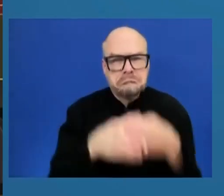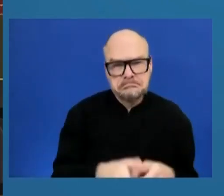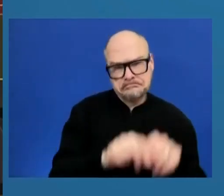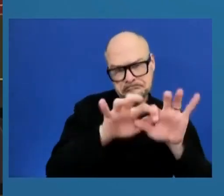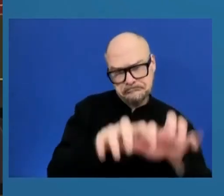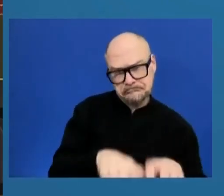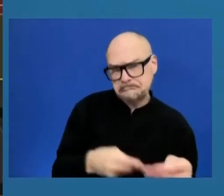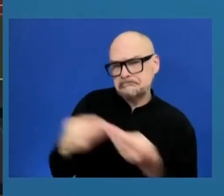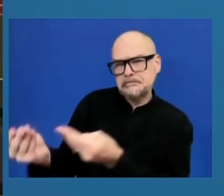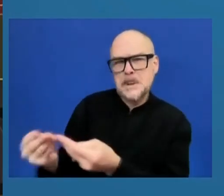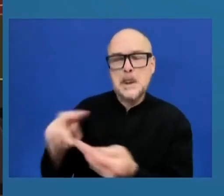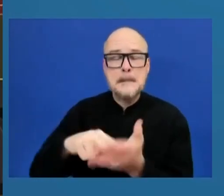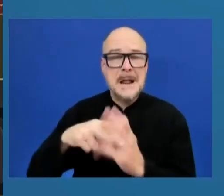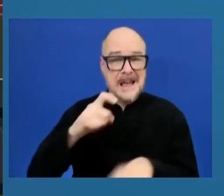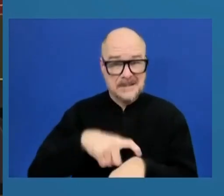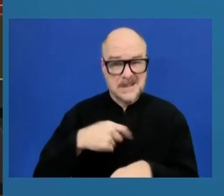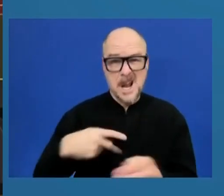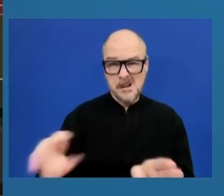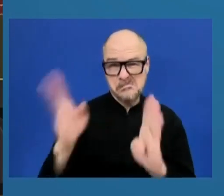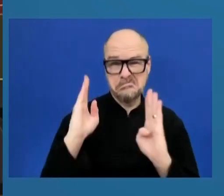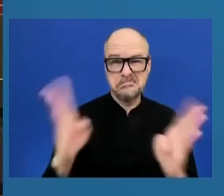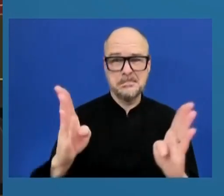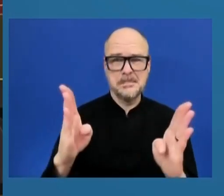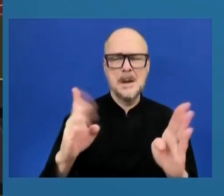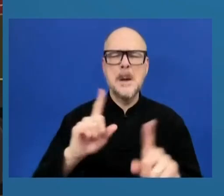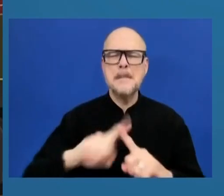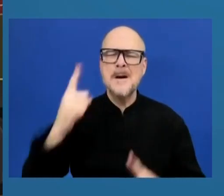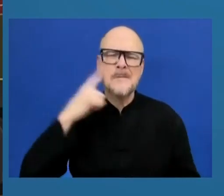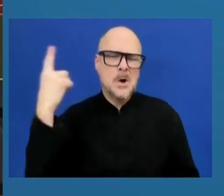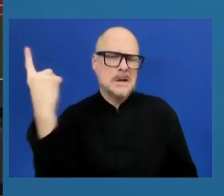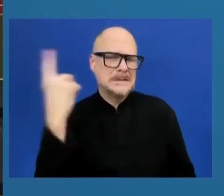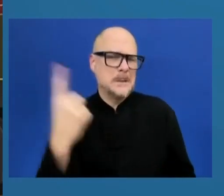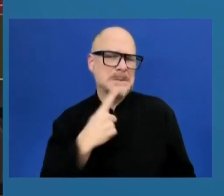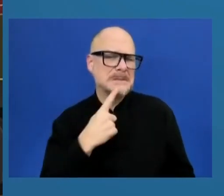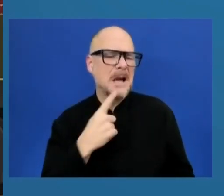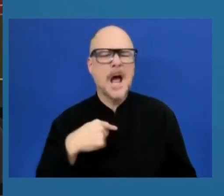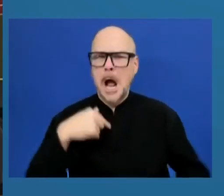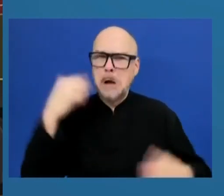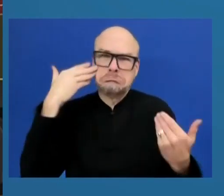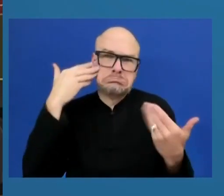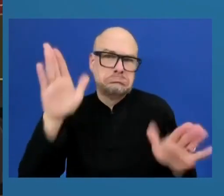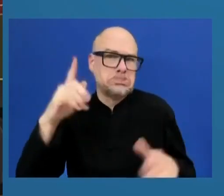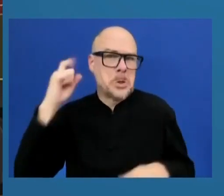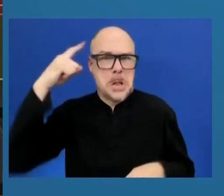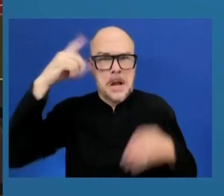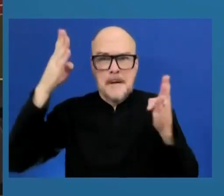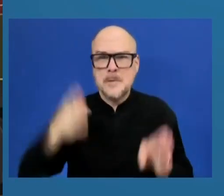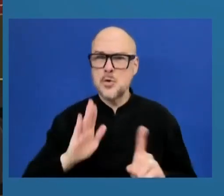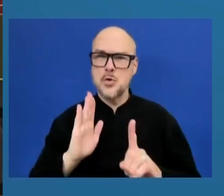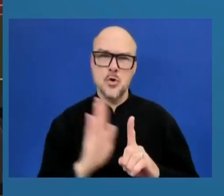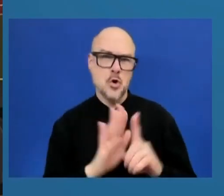but for anyone to say they're not familiar with language regarding my priorities is wrong. Governor,